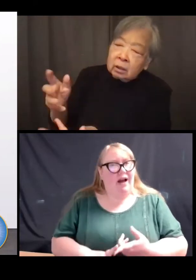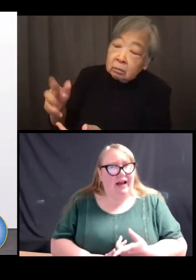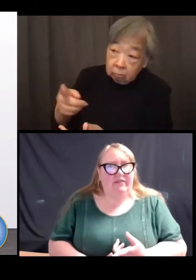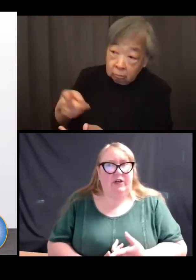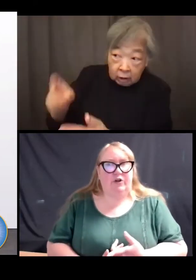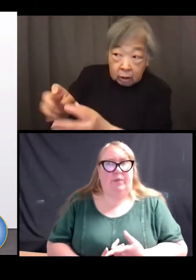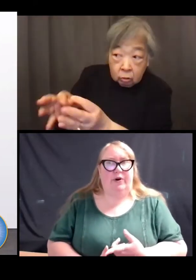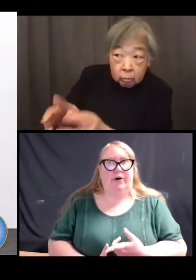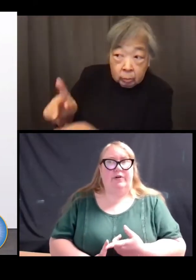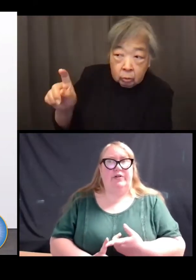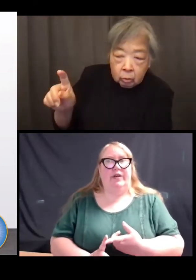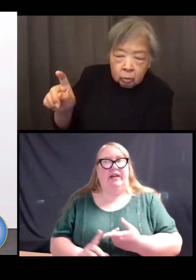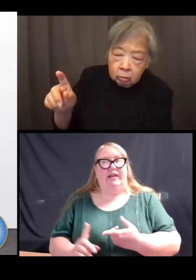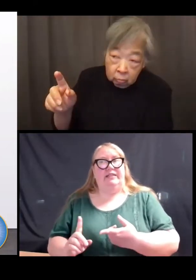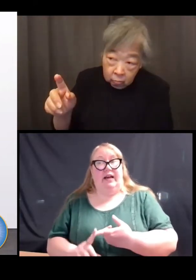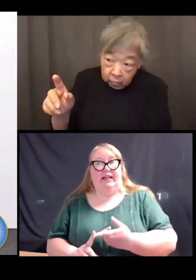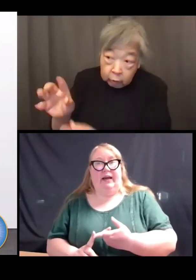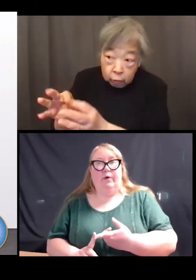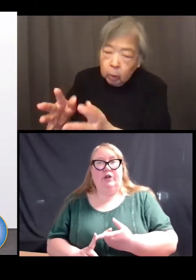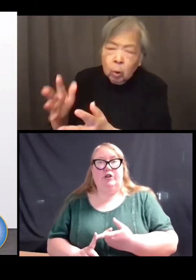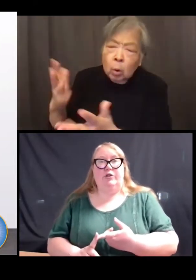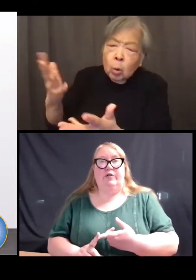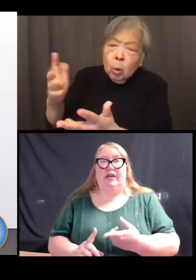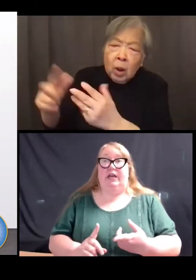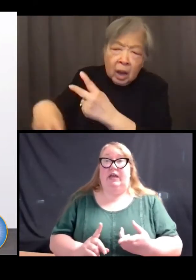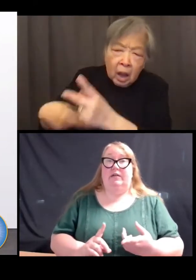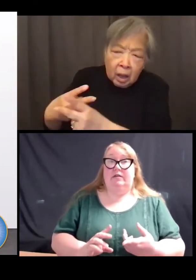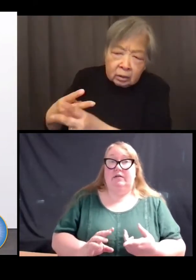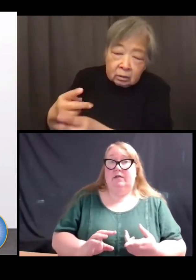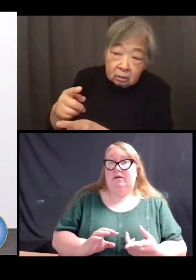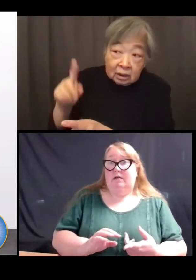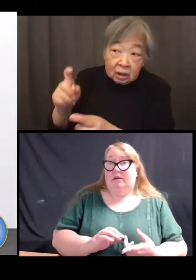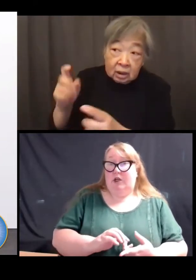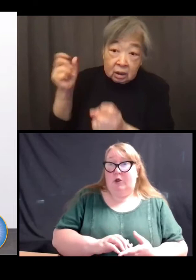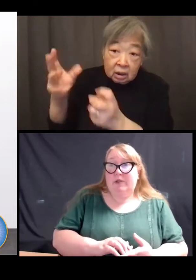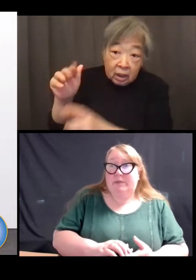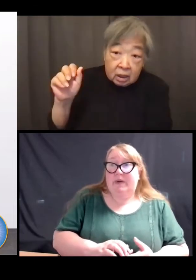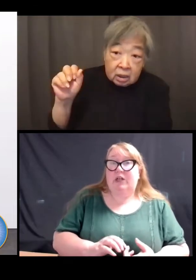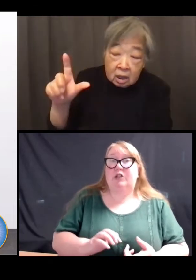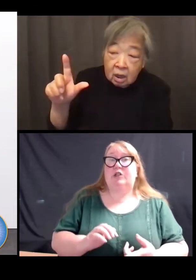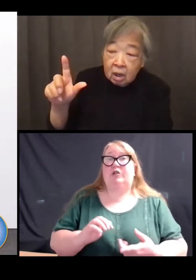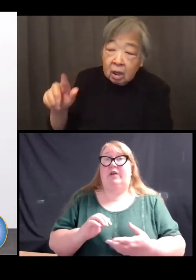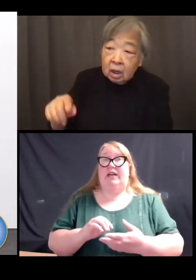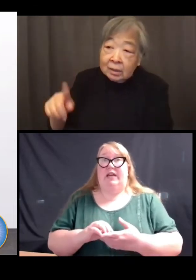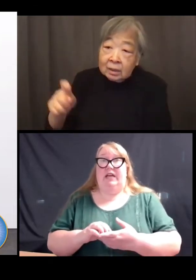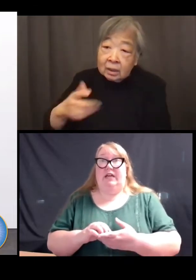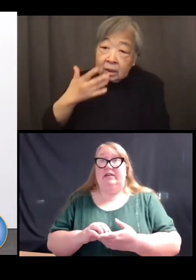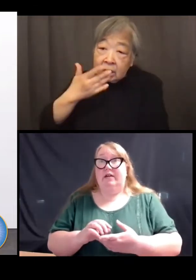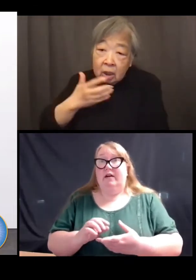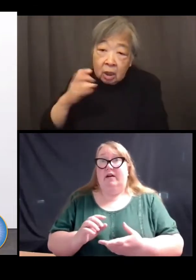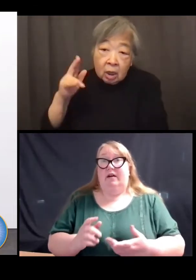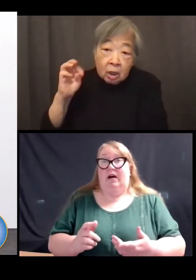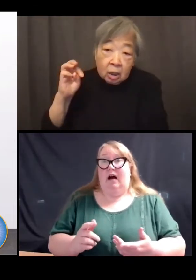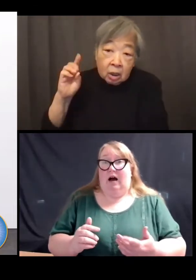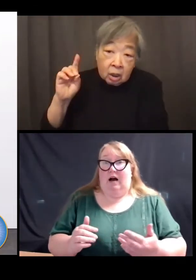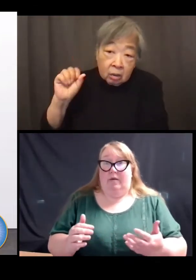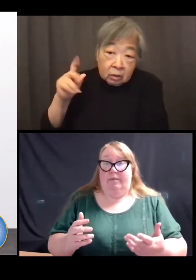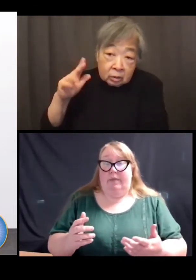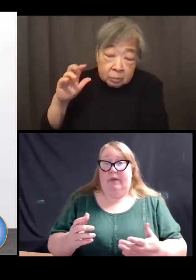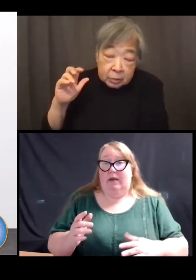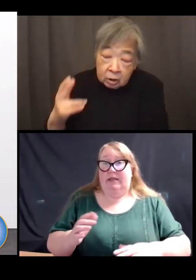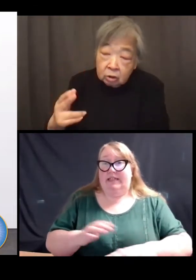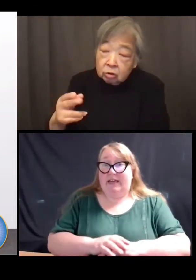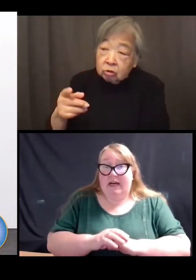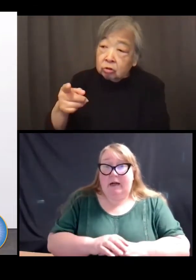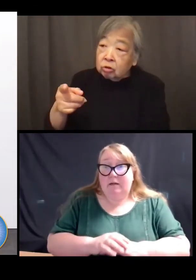What kind of interpreter? Do they need sign language, cued speech, do they need tactile